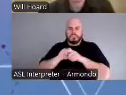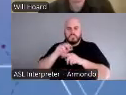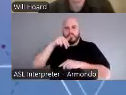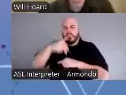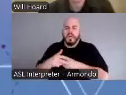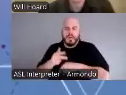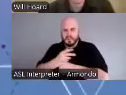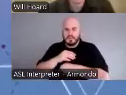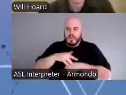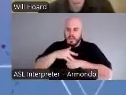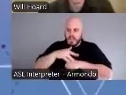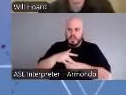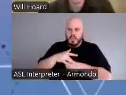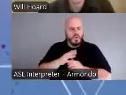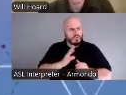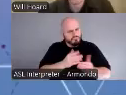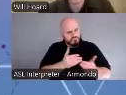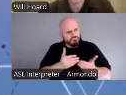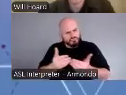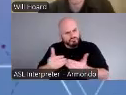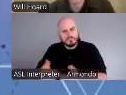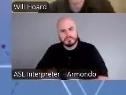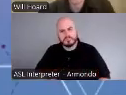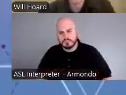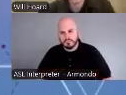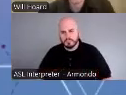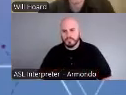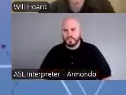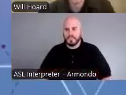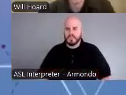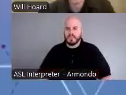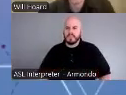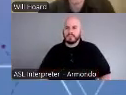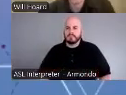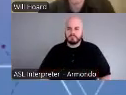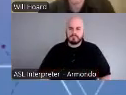Thanks for speaking to that, Christina. I was going to say,